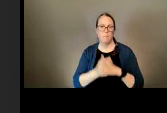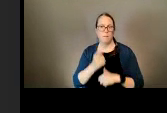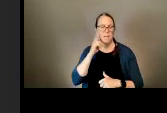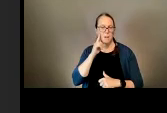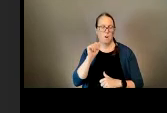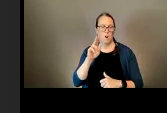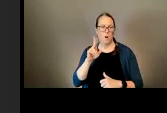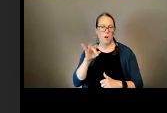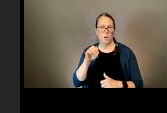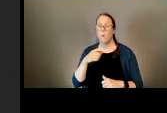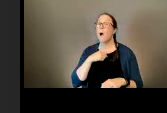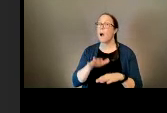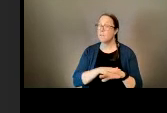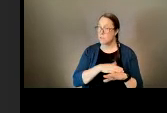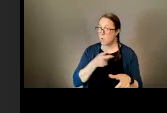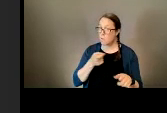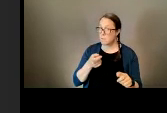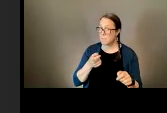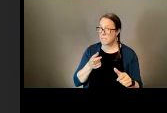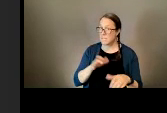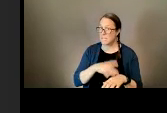And I have slowed the speech down quite a bit,